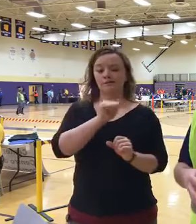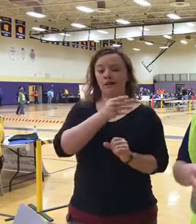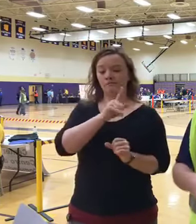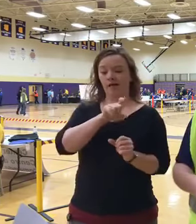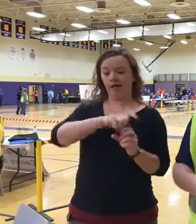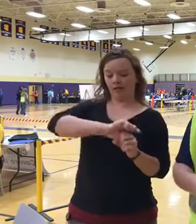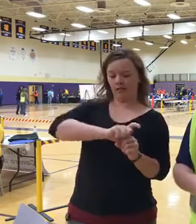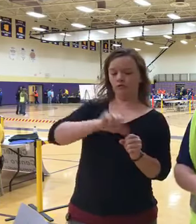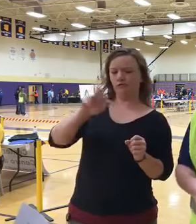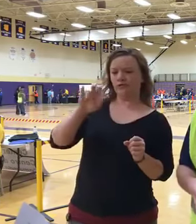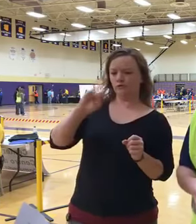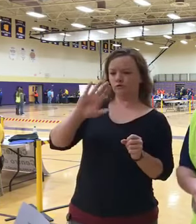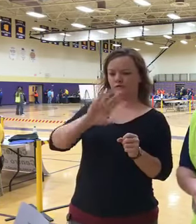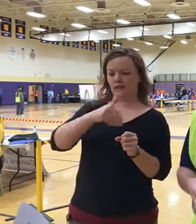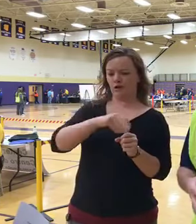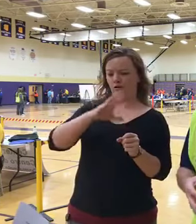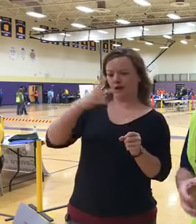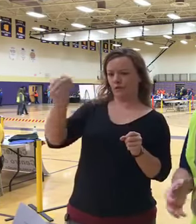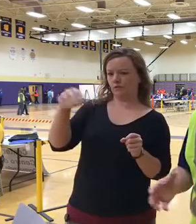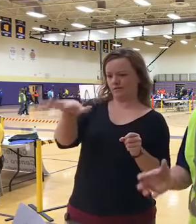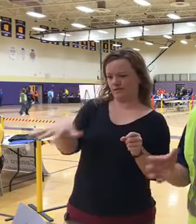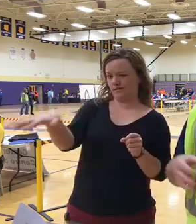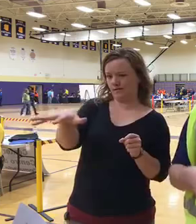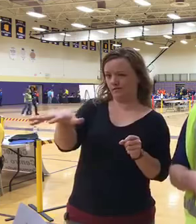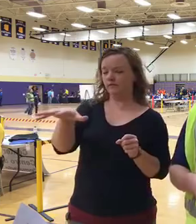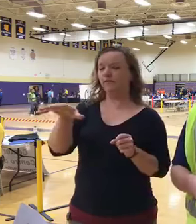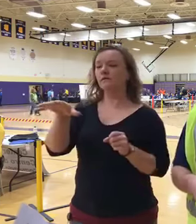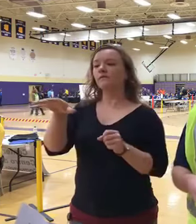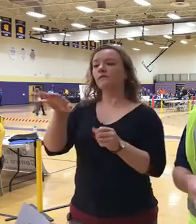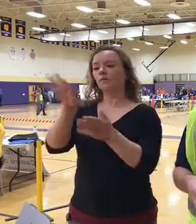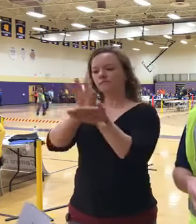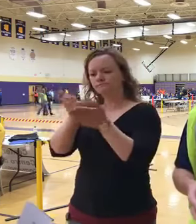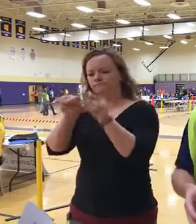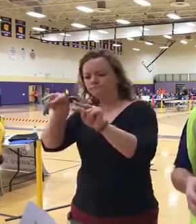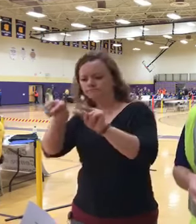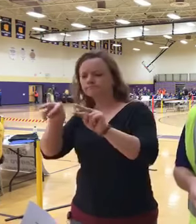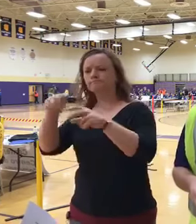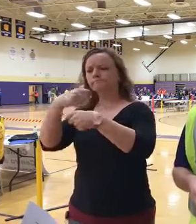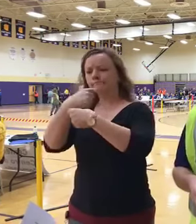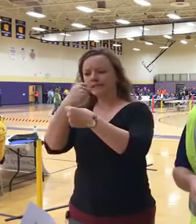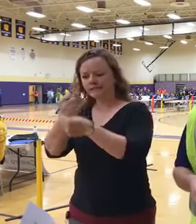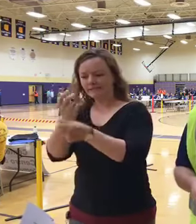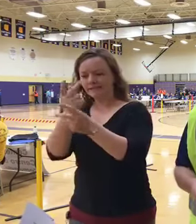and accounted for, and kept safe until a parent or guardian can go to the reception center and pick them up.